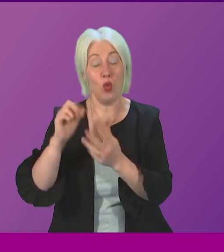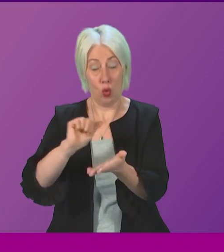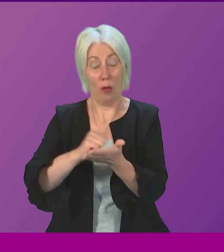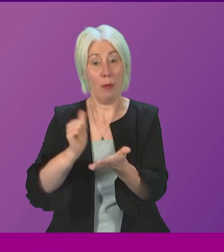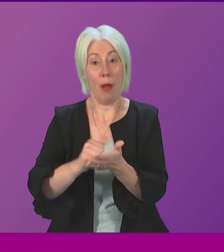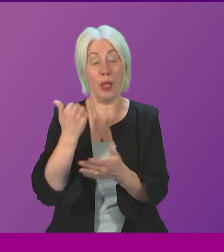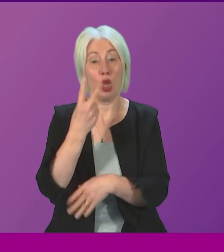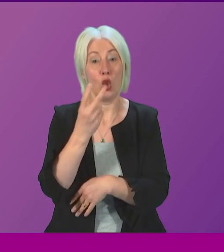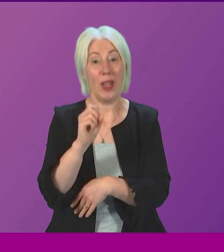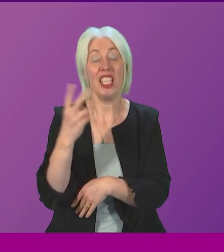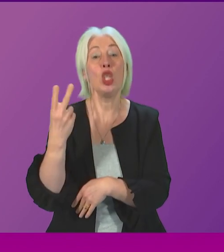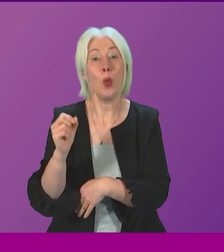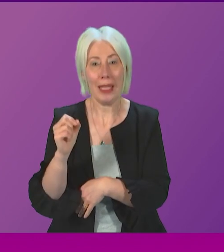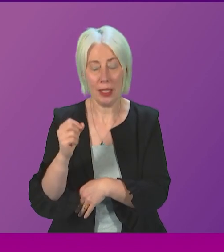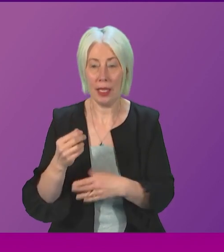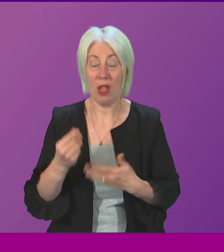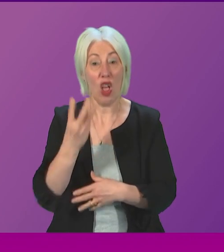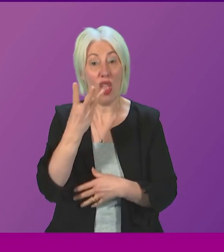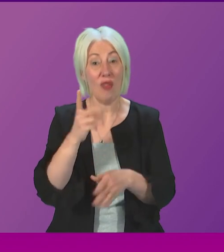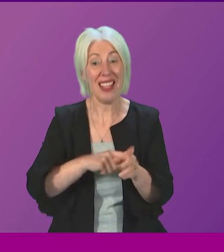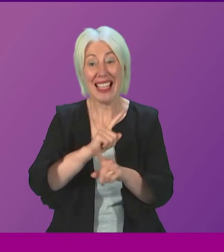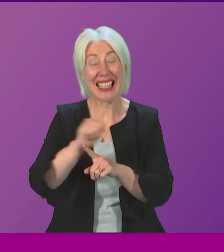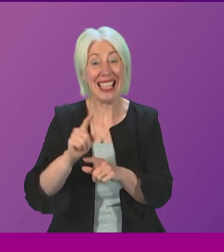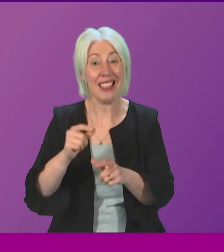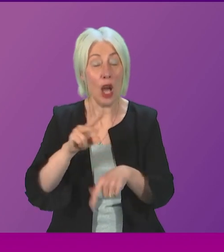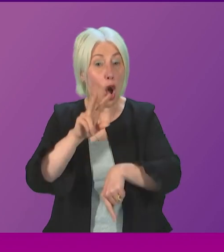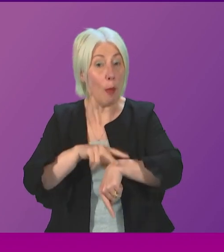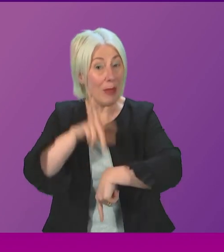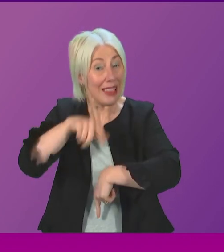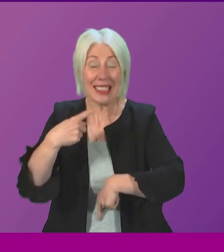Three years on, officers are still commenting about a system that is broken.